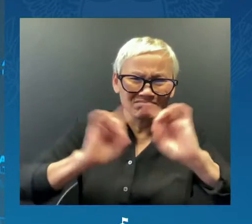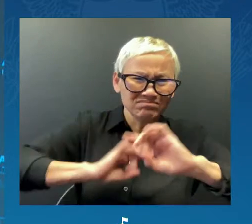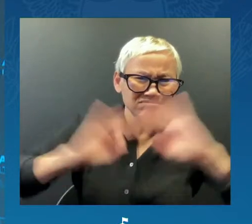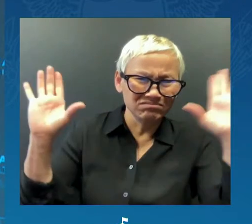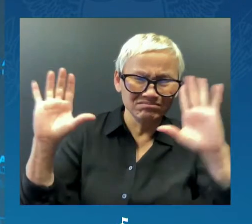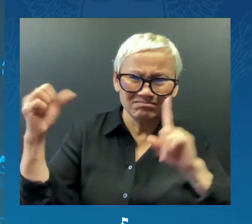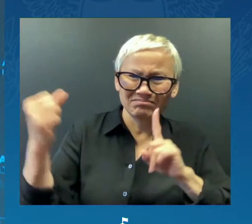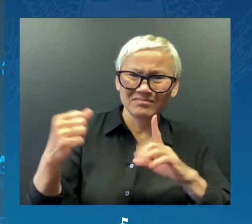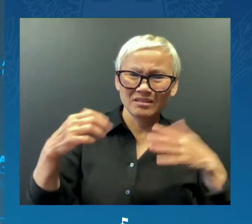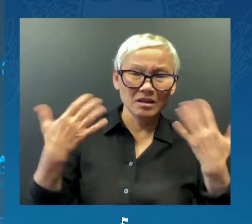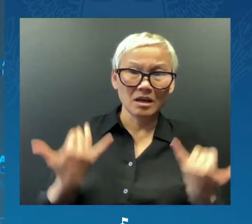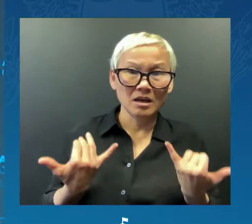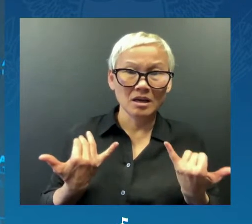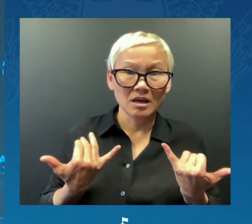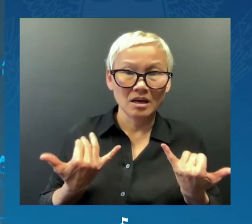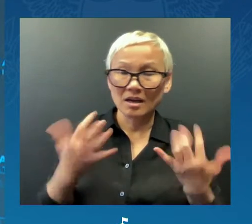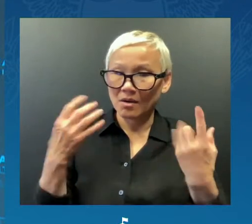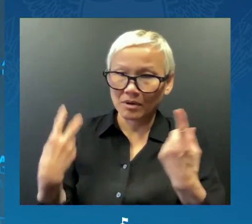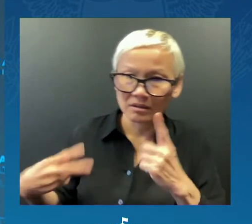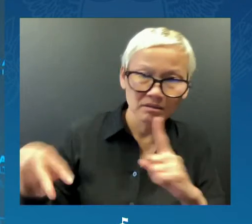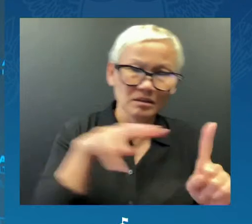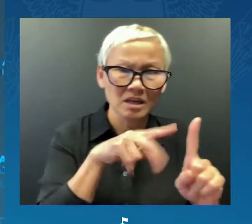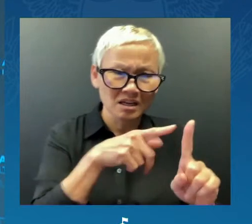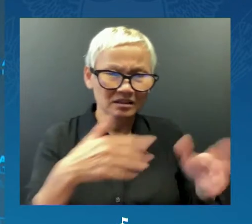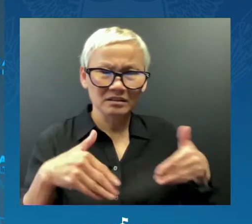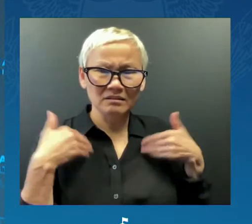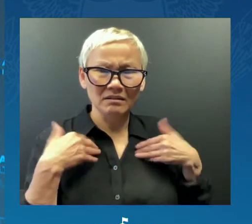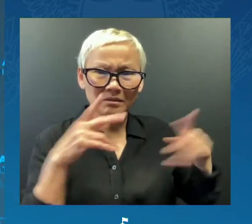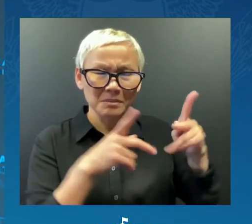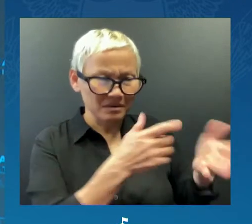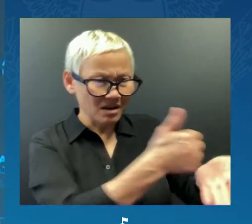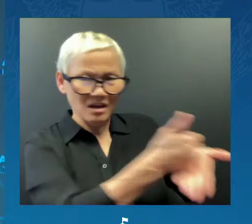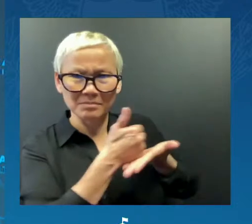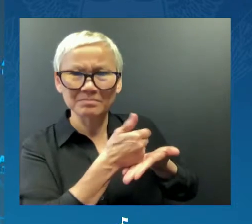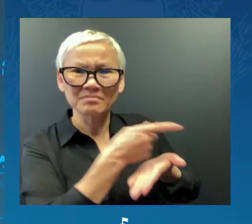to help lead the way forward. Now is no different.